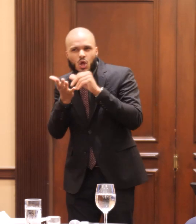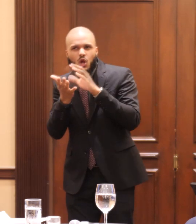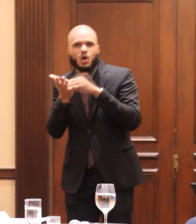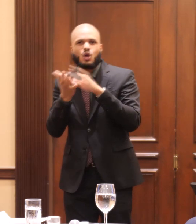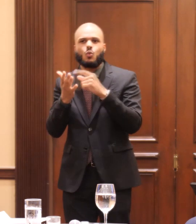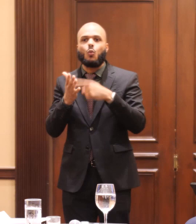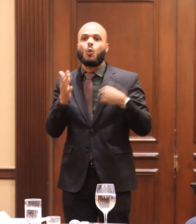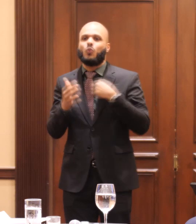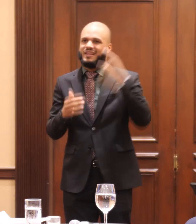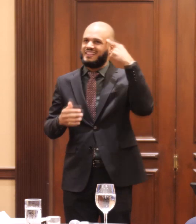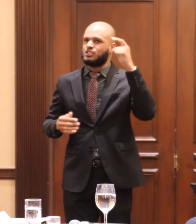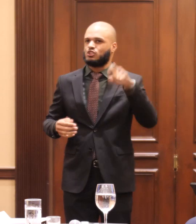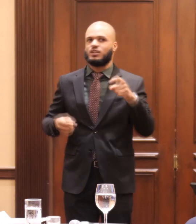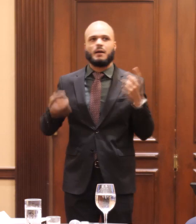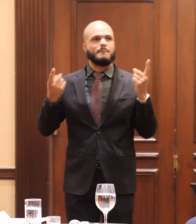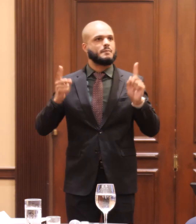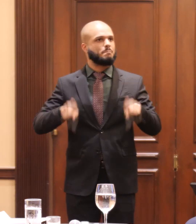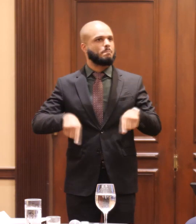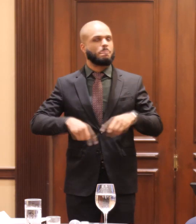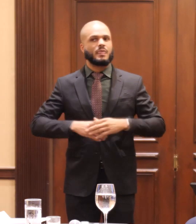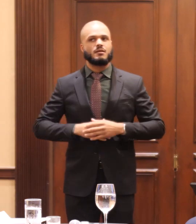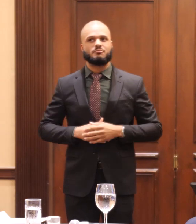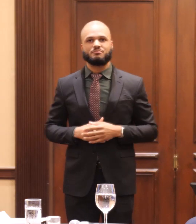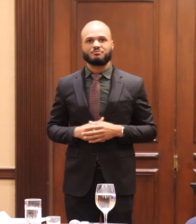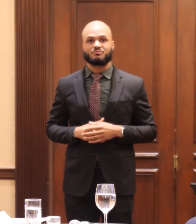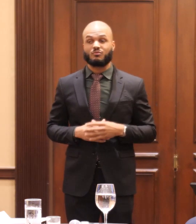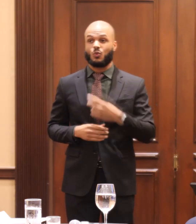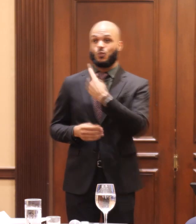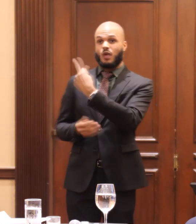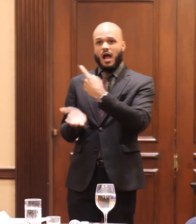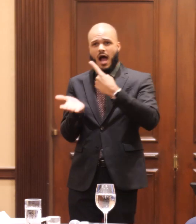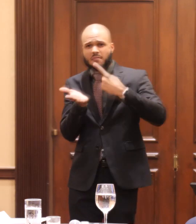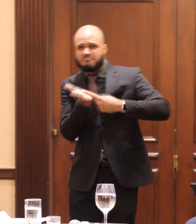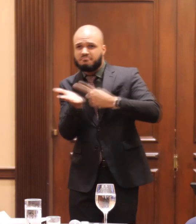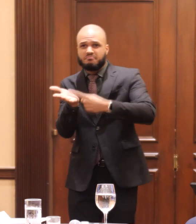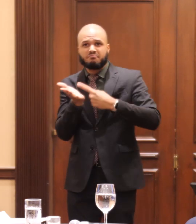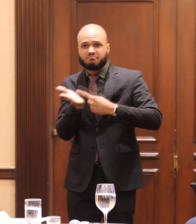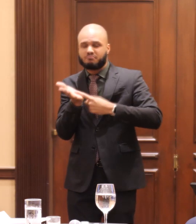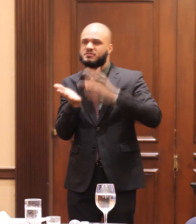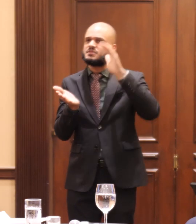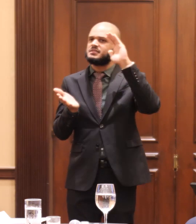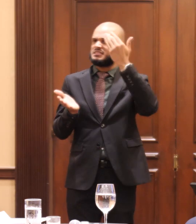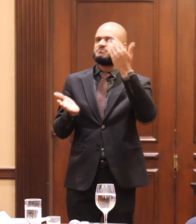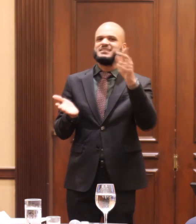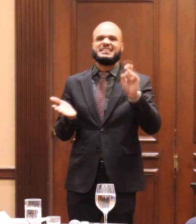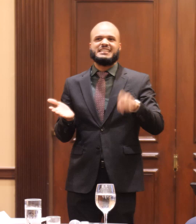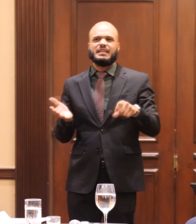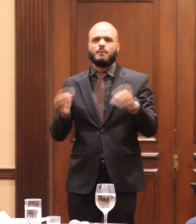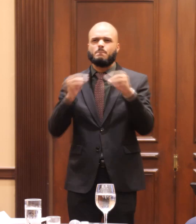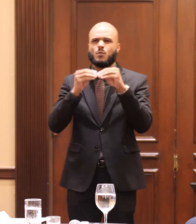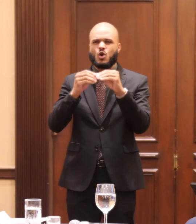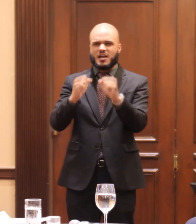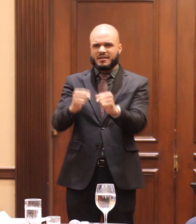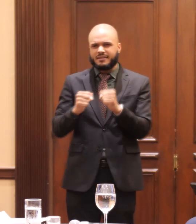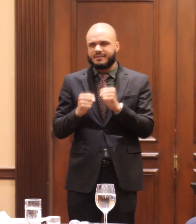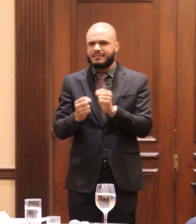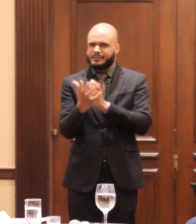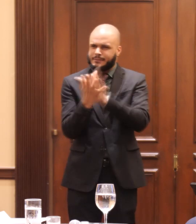ought to happen. And the thing we discussed was that we needed a comprehensive law prohibiting